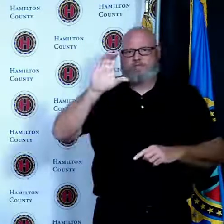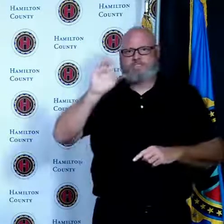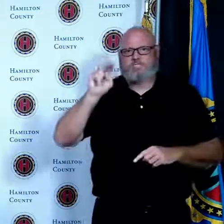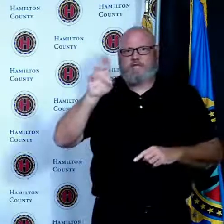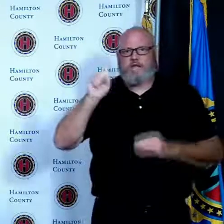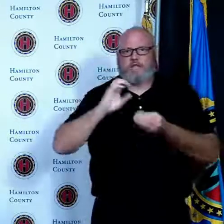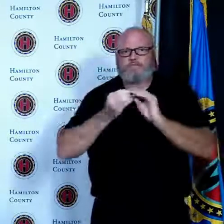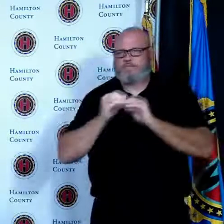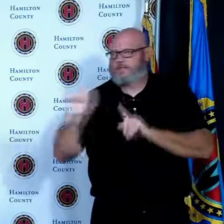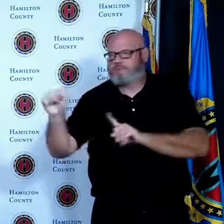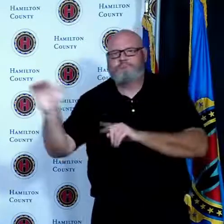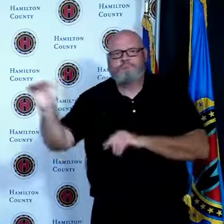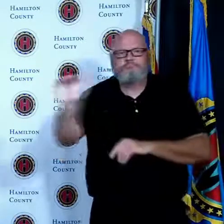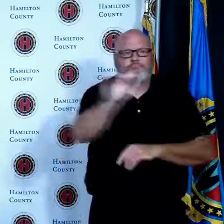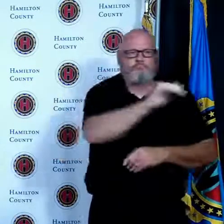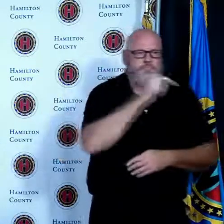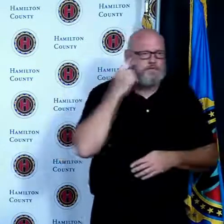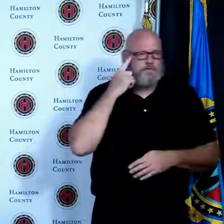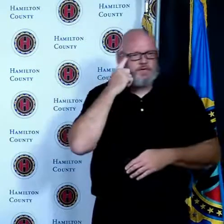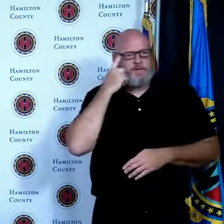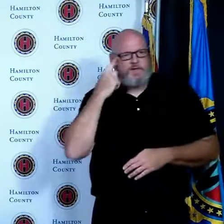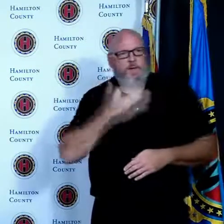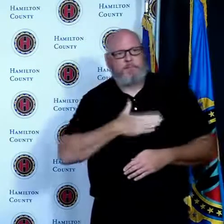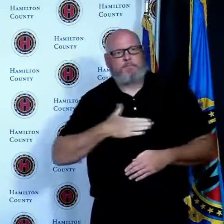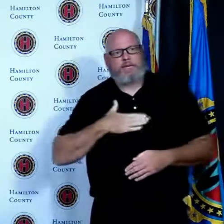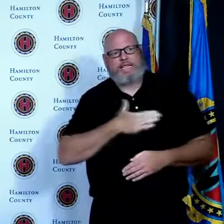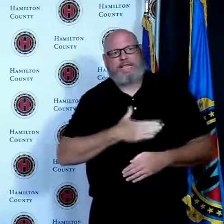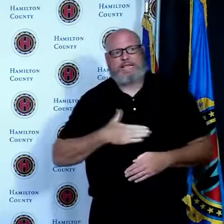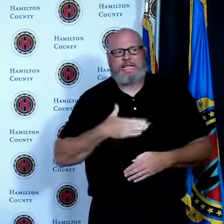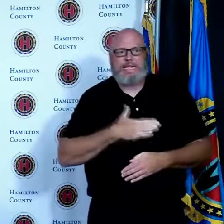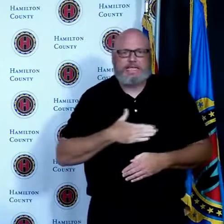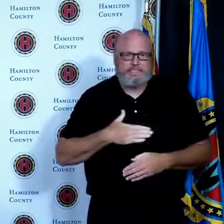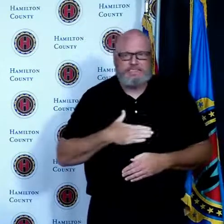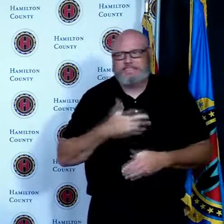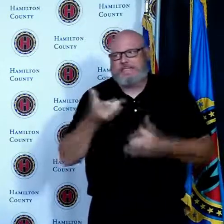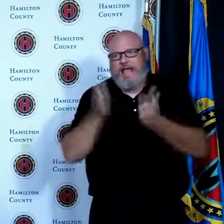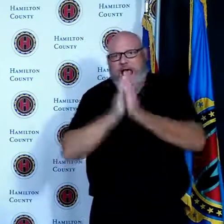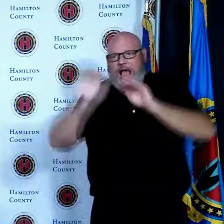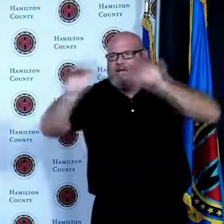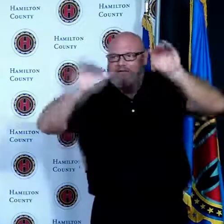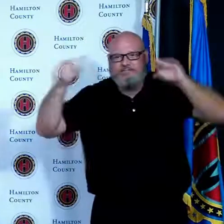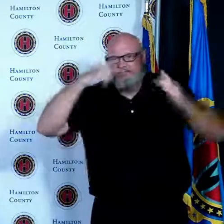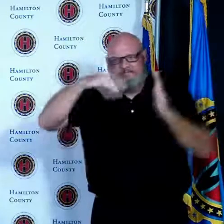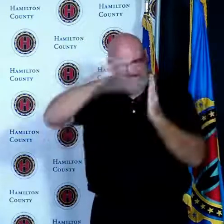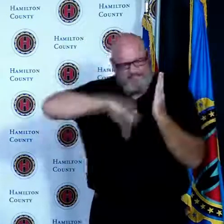so again my2020Census.gov fill it out today all right so before we